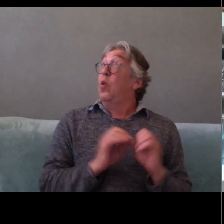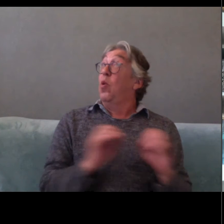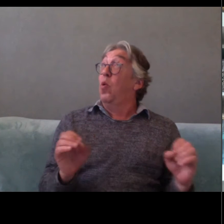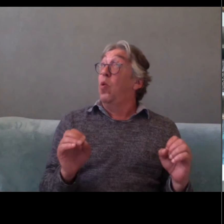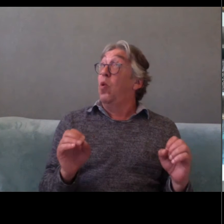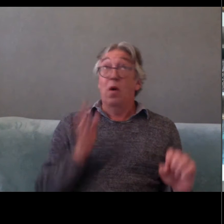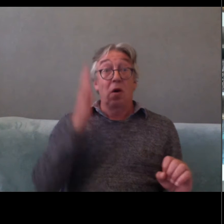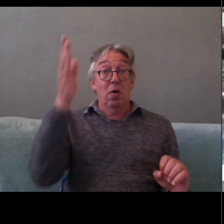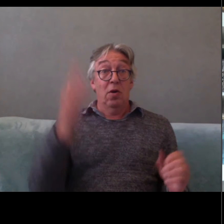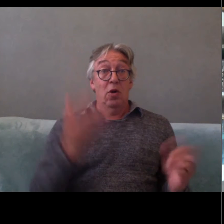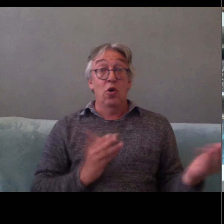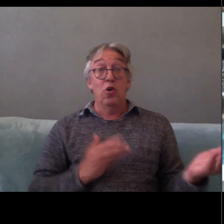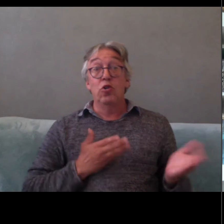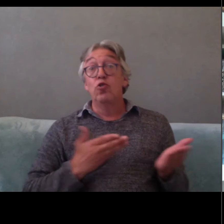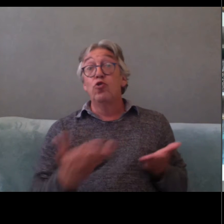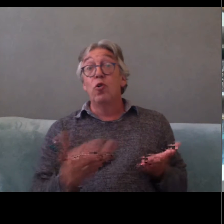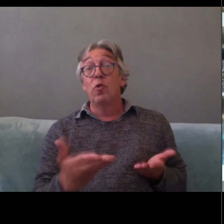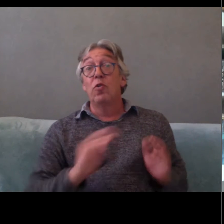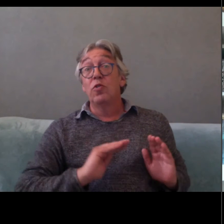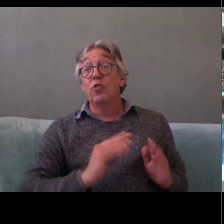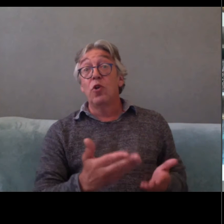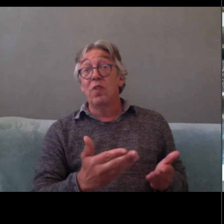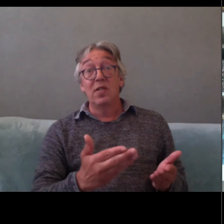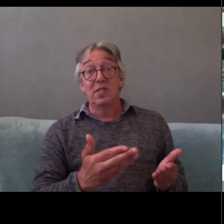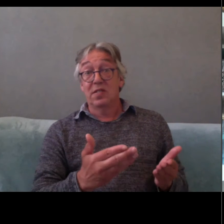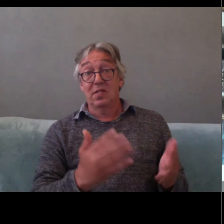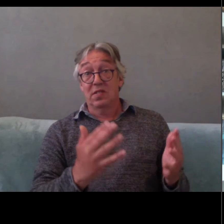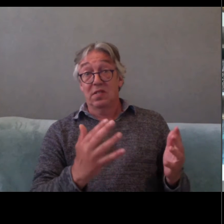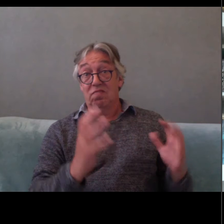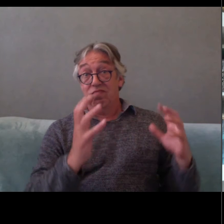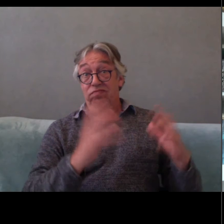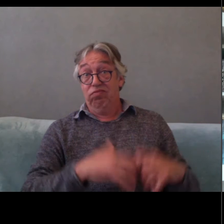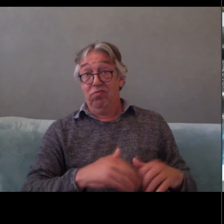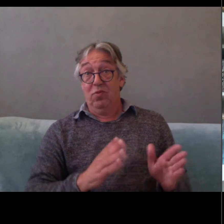We also have a special dotation to the organisations